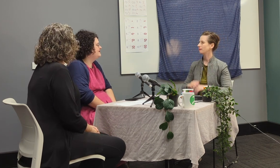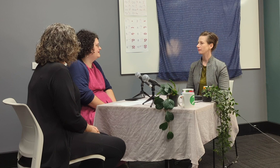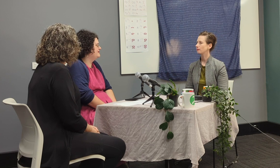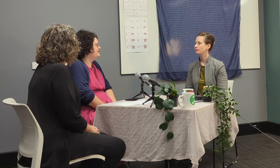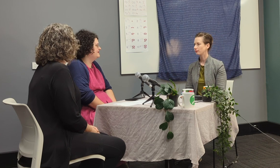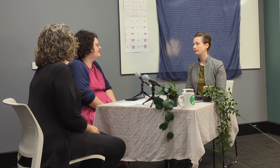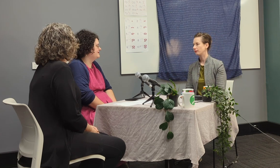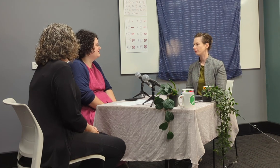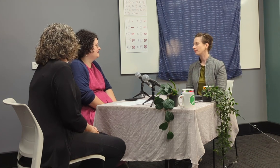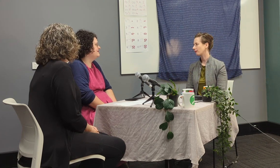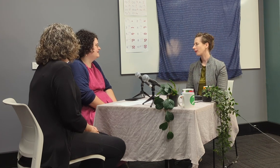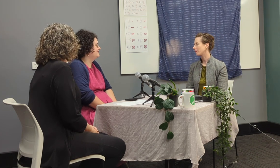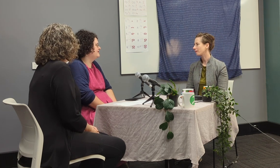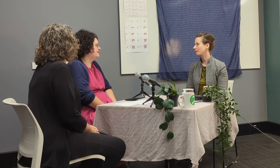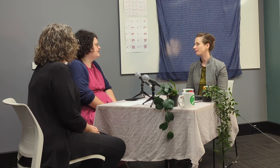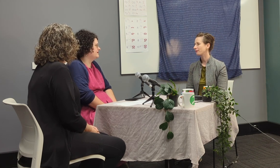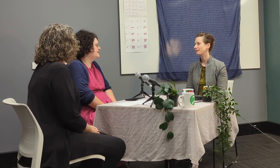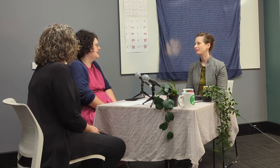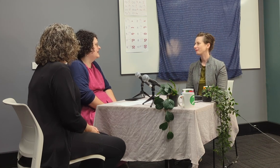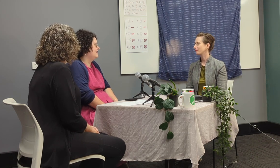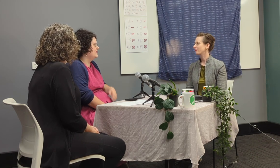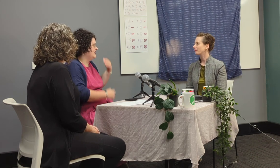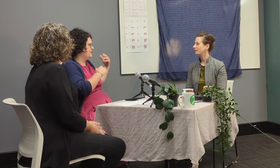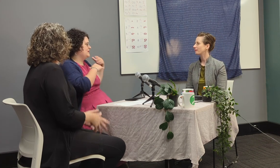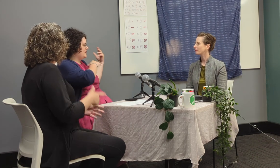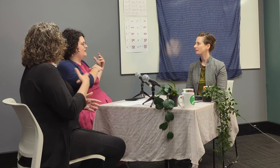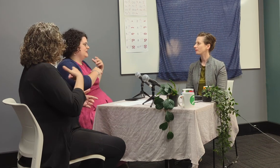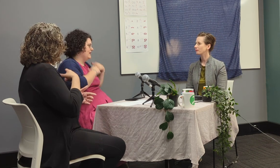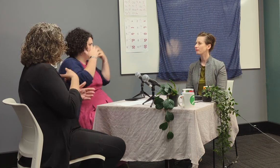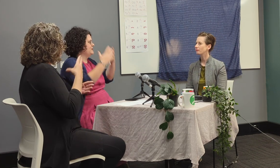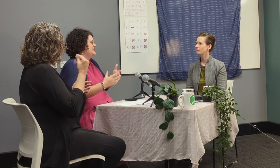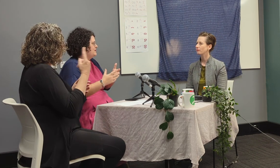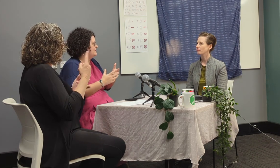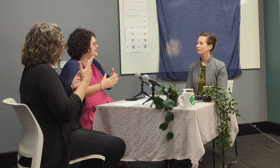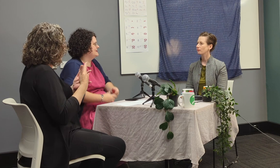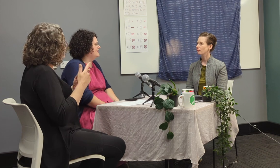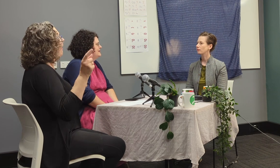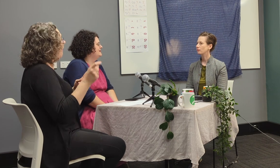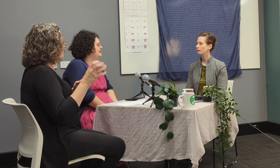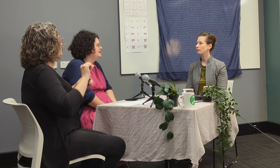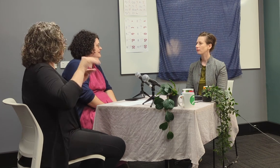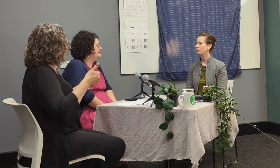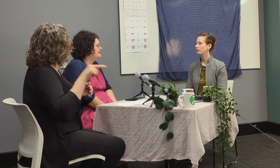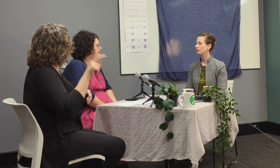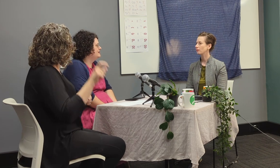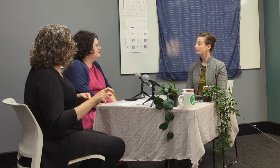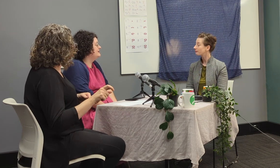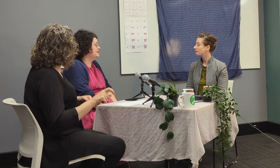know from context that that’s who it is. G: Because if it was someone else, you’d have to introduce that person instead.